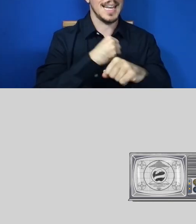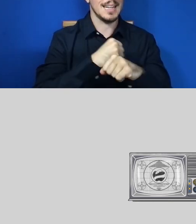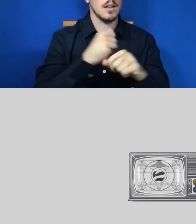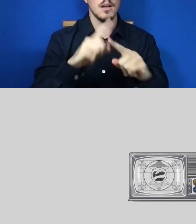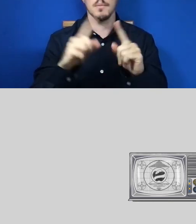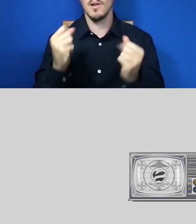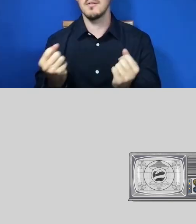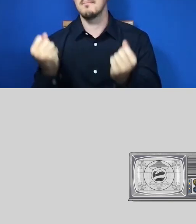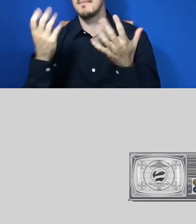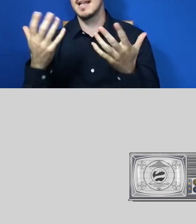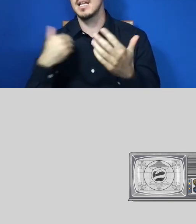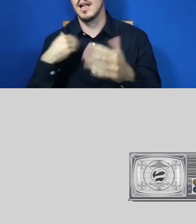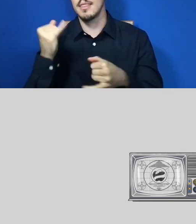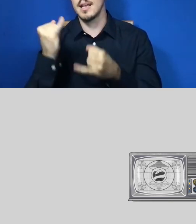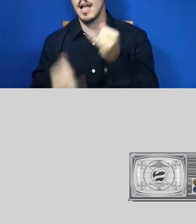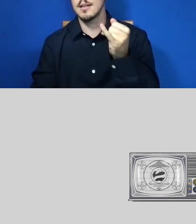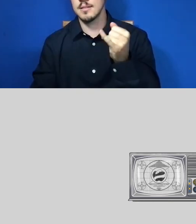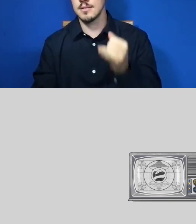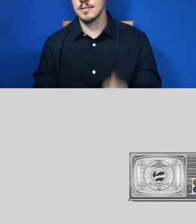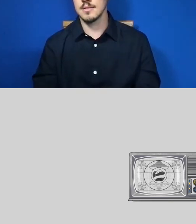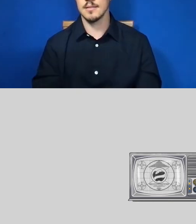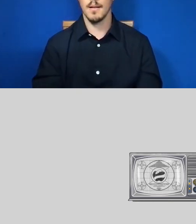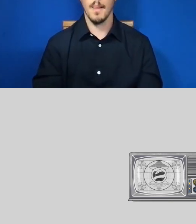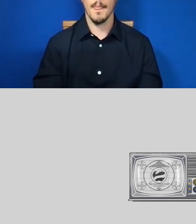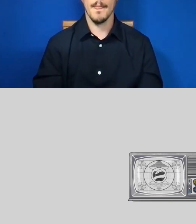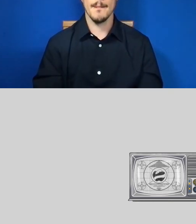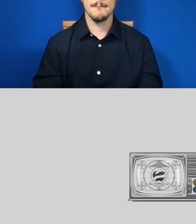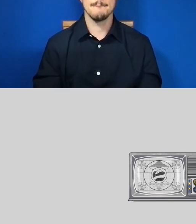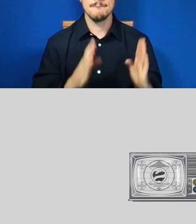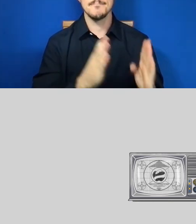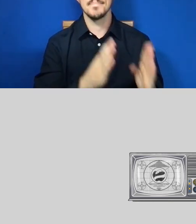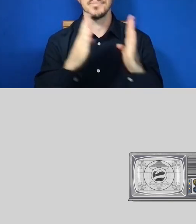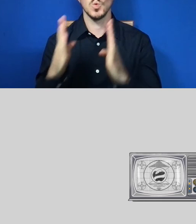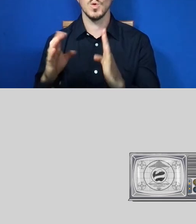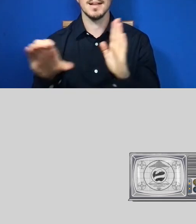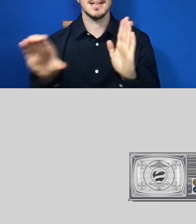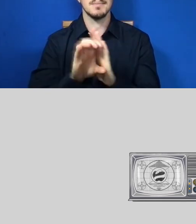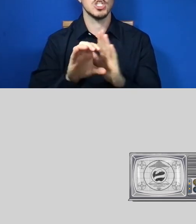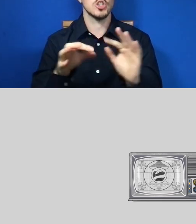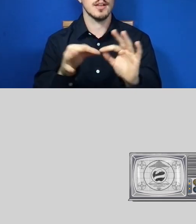and we have many pieces of data at the end. Or image captioning,